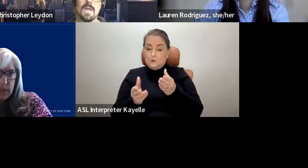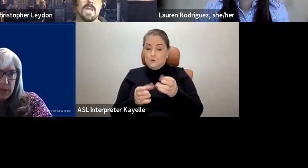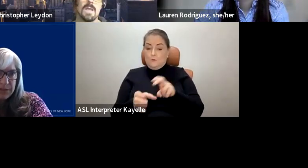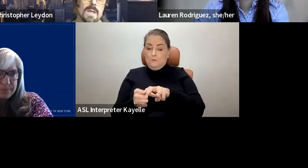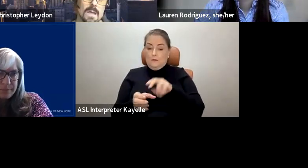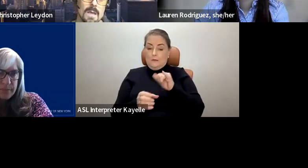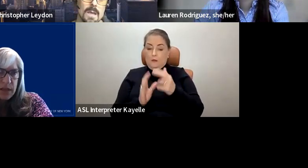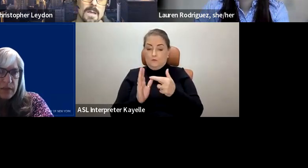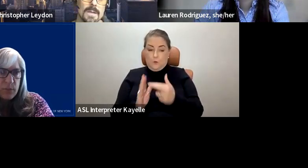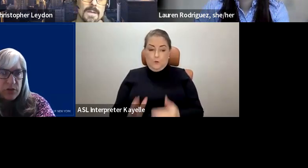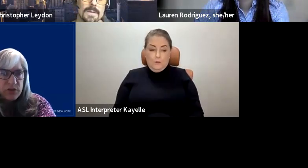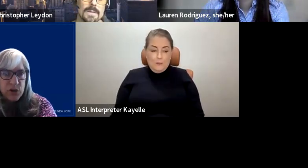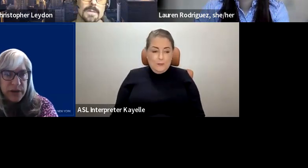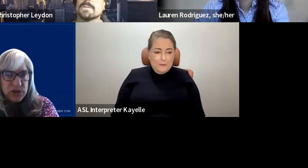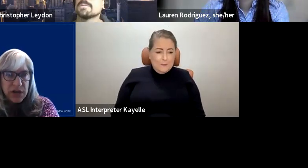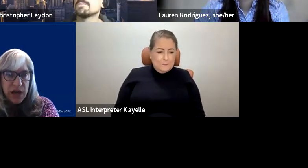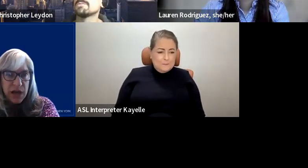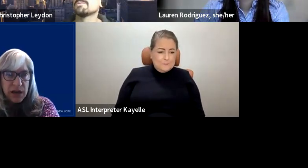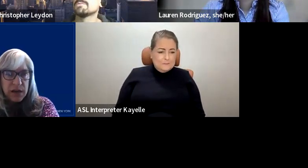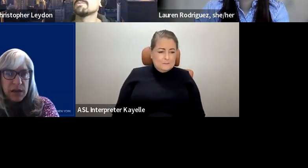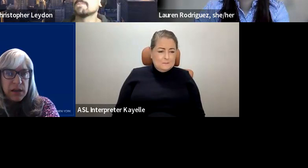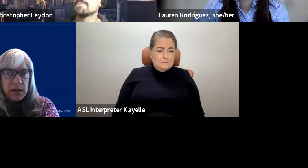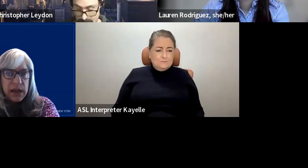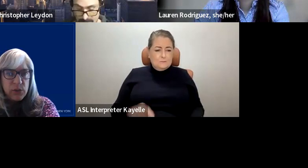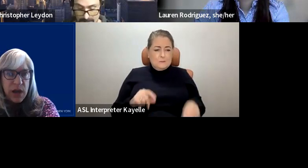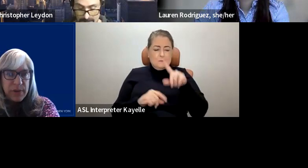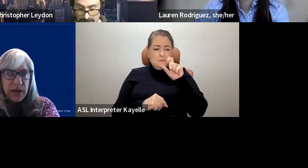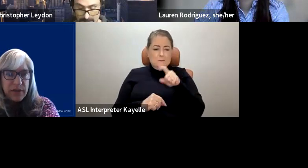[Kim Scalzo] Thanks. And then Mark, there's a question on, can you comment on